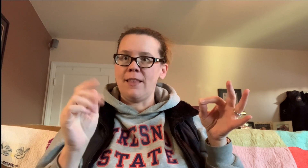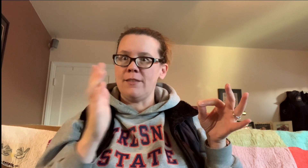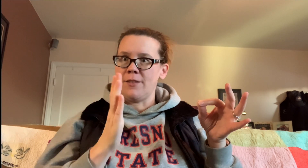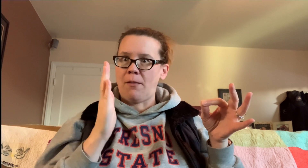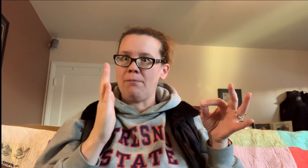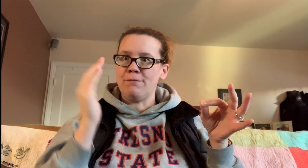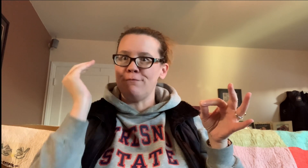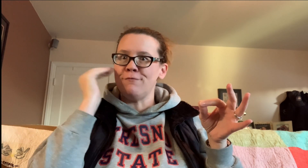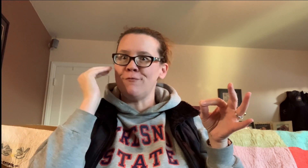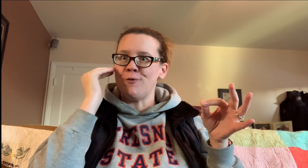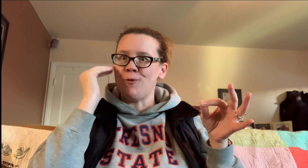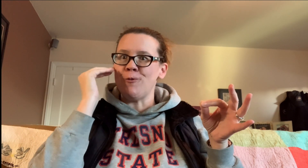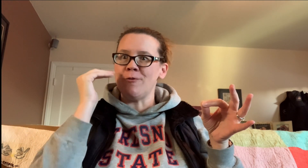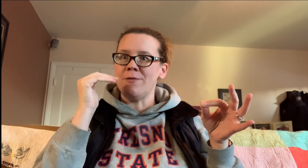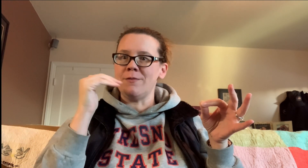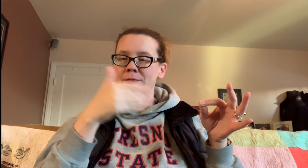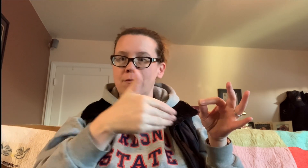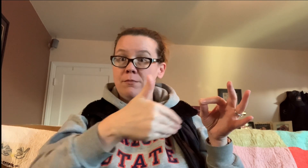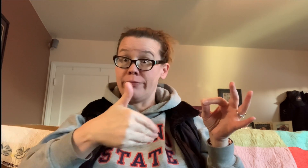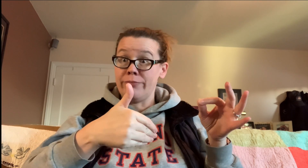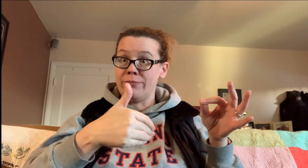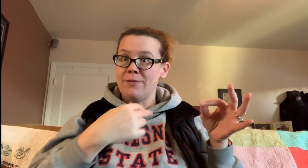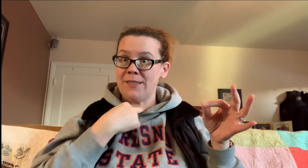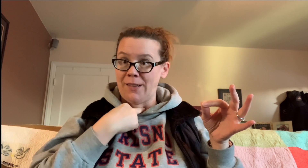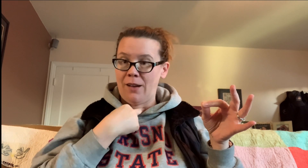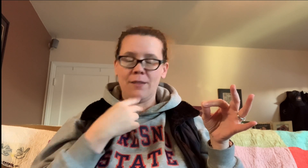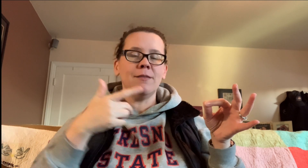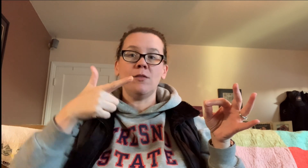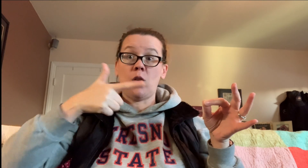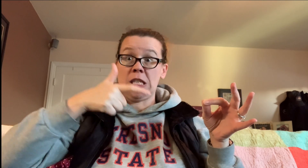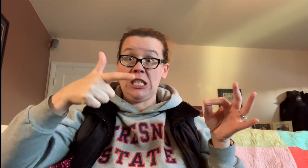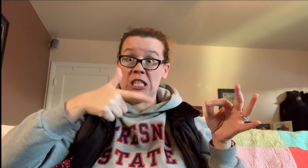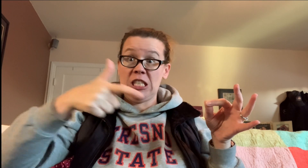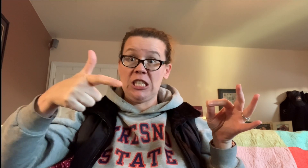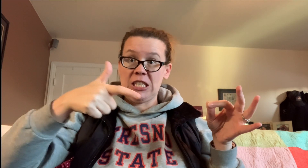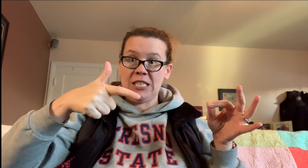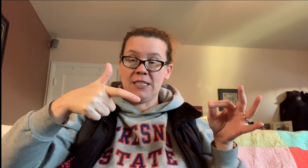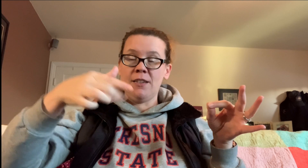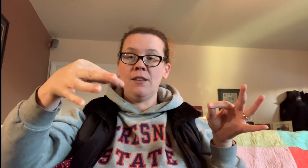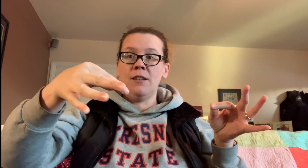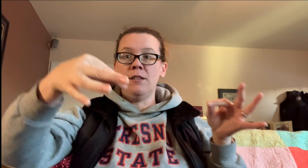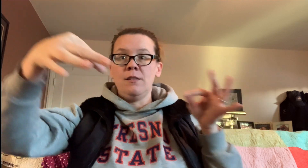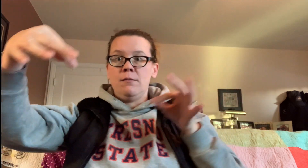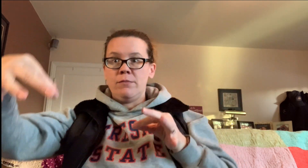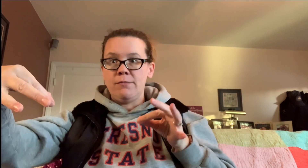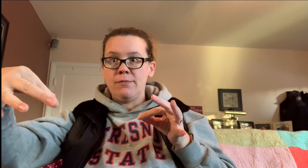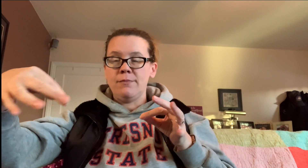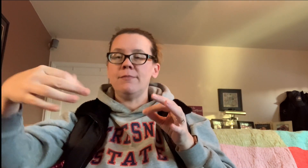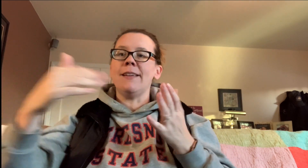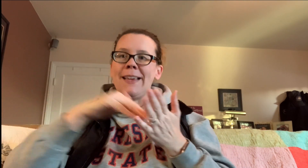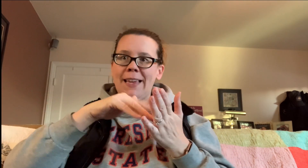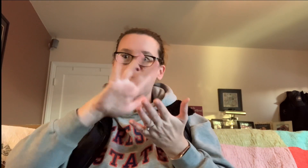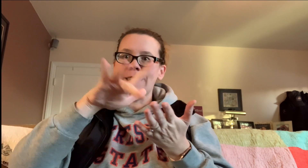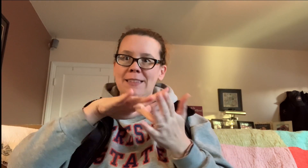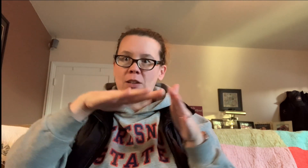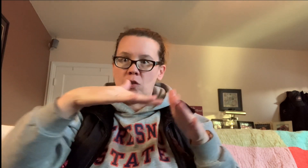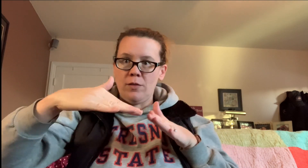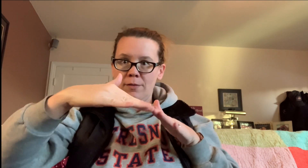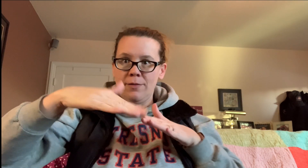back until i can see just a damp stripe from the previous spray and then just continue the process